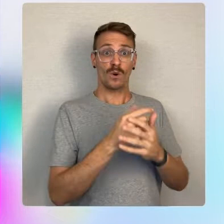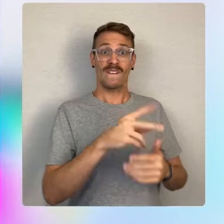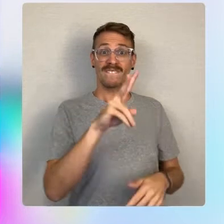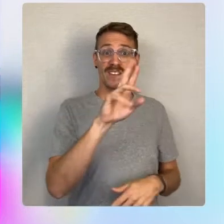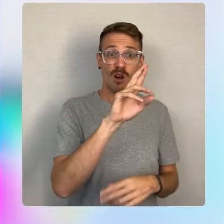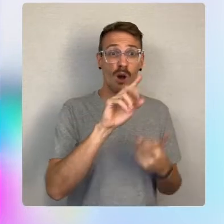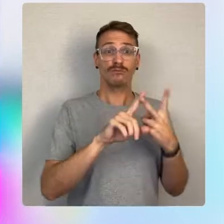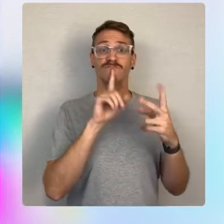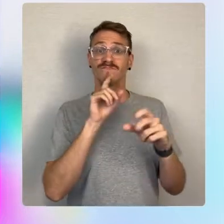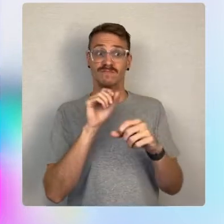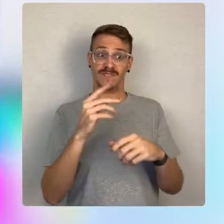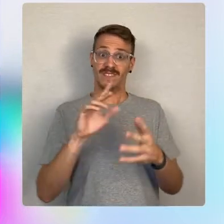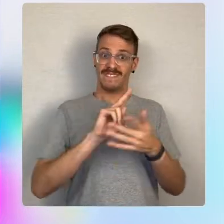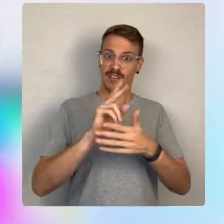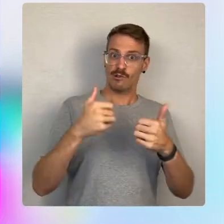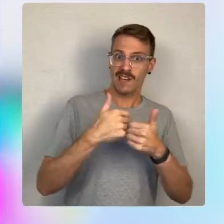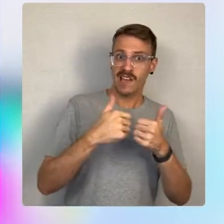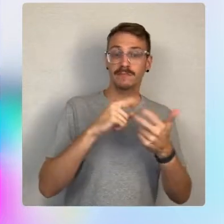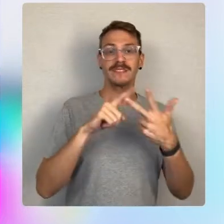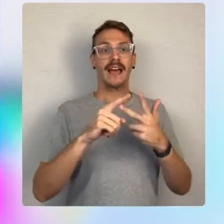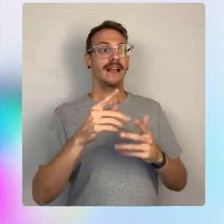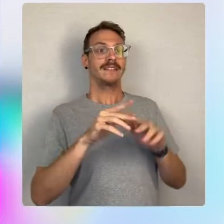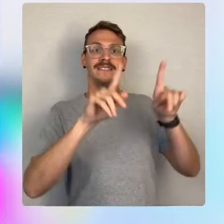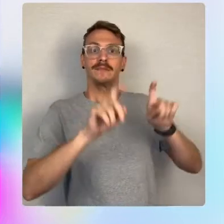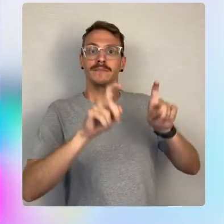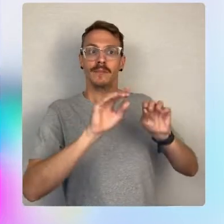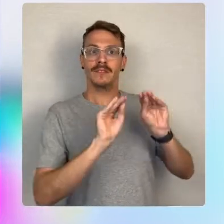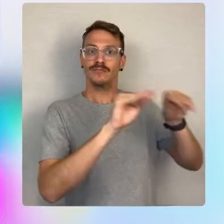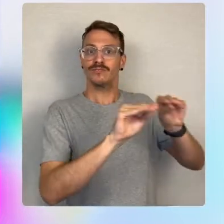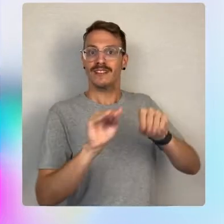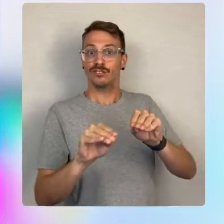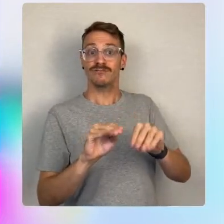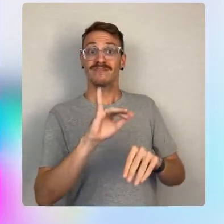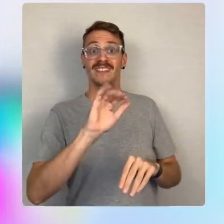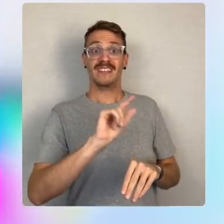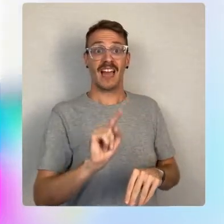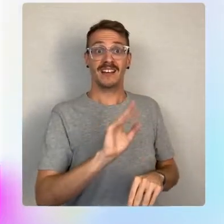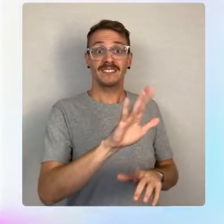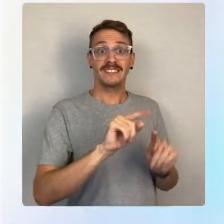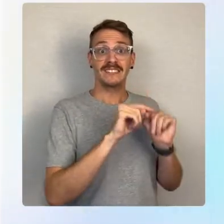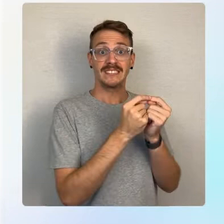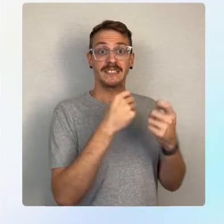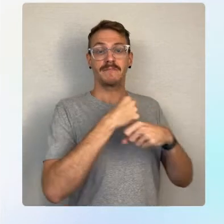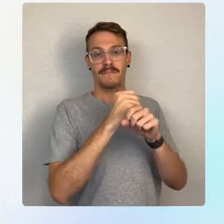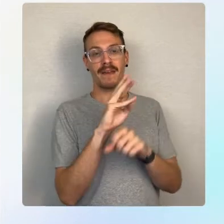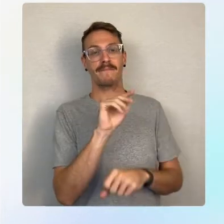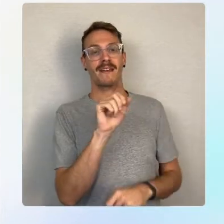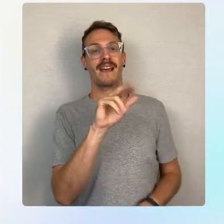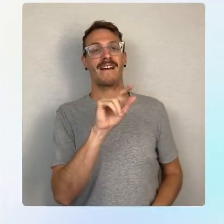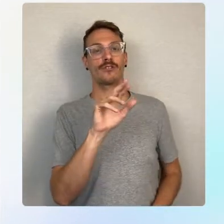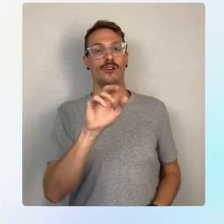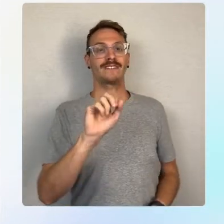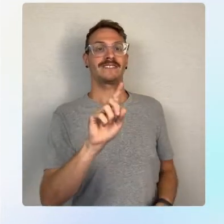video games and experiential installations. Yagiz and his team released the Meta Avatars SDK